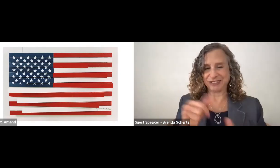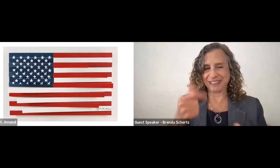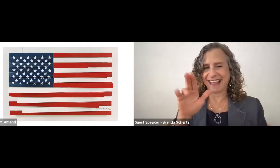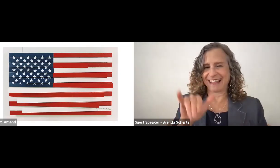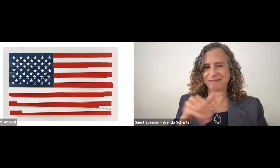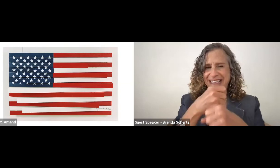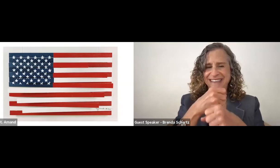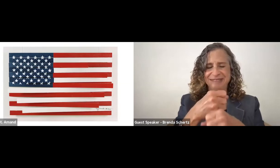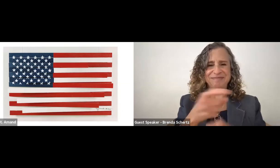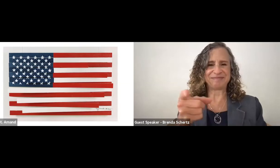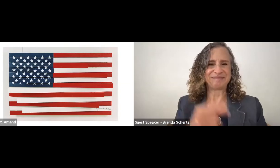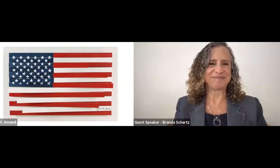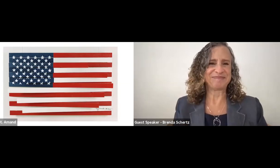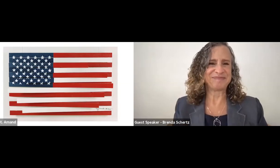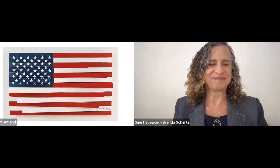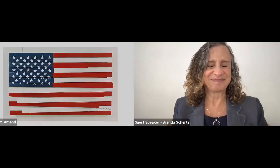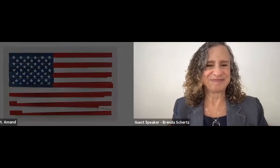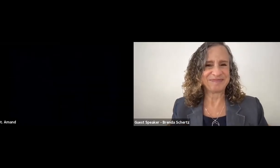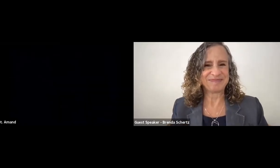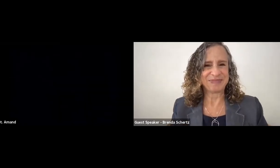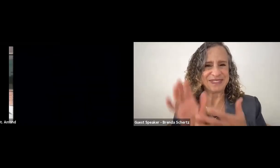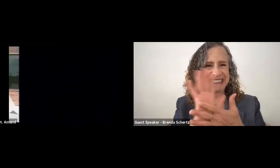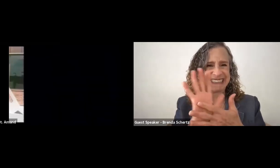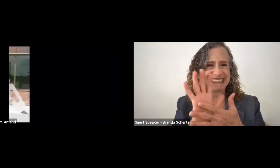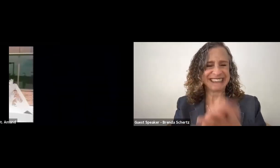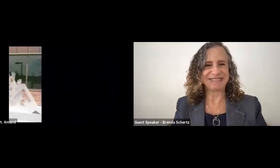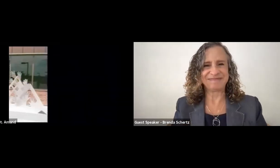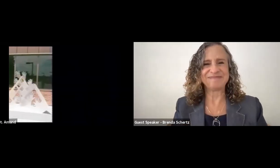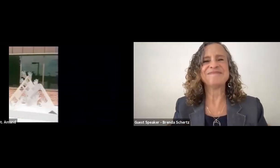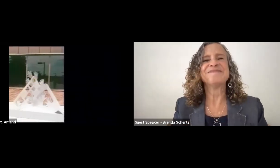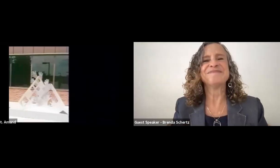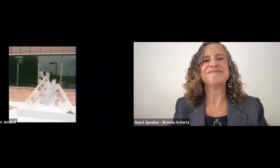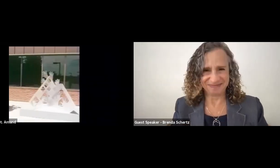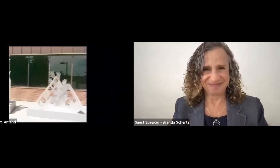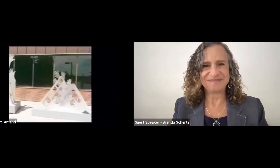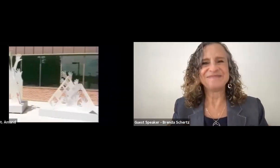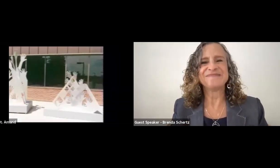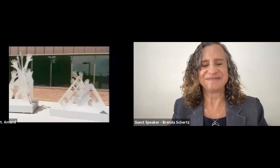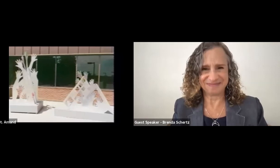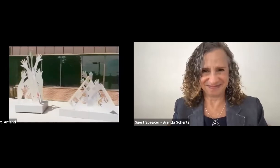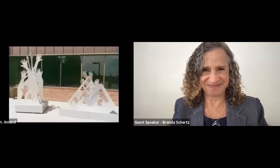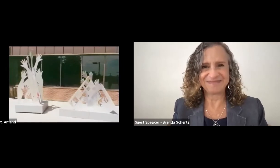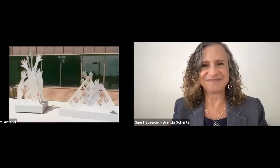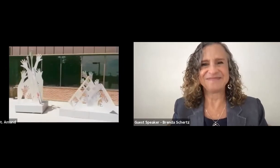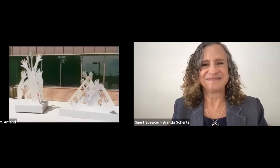So, next, I can show you another picture that Guy made.